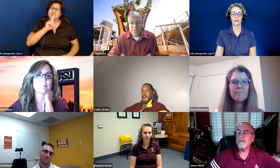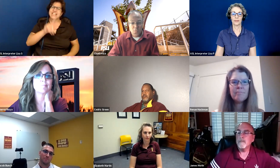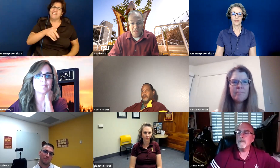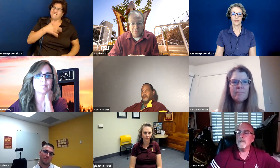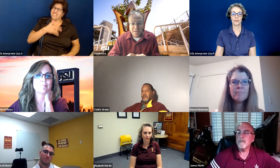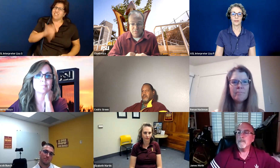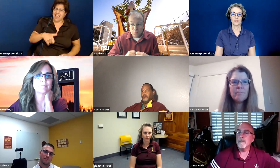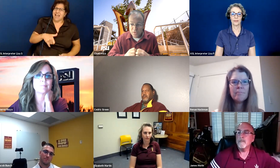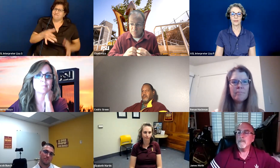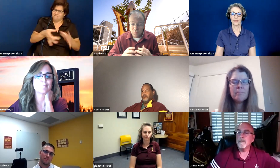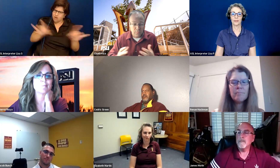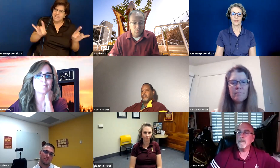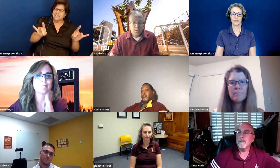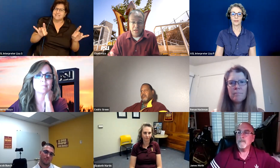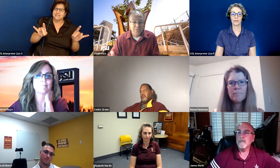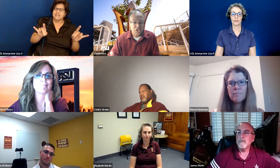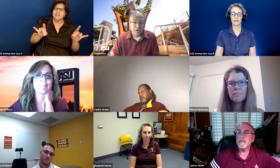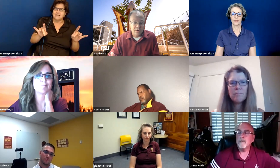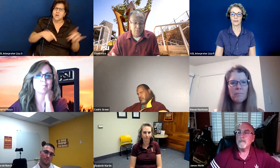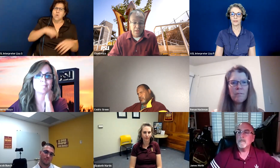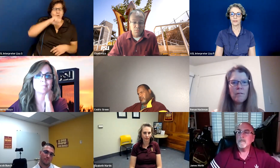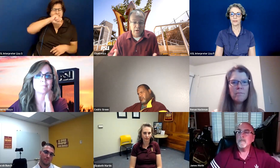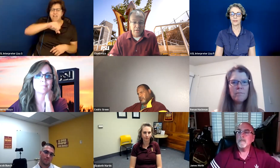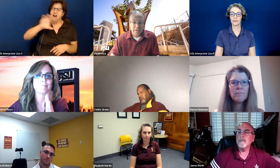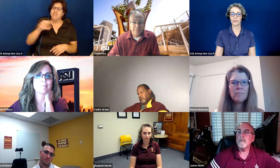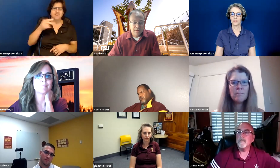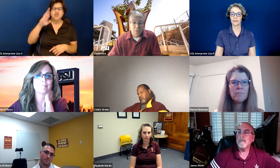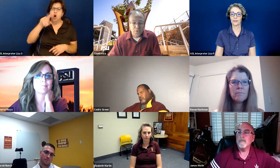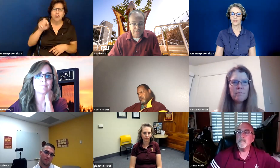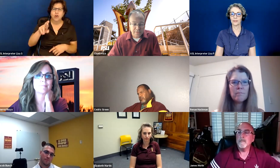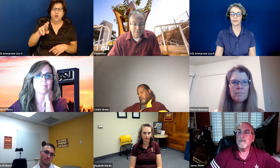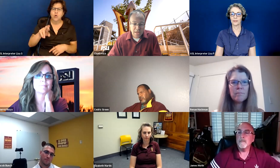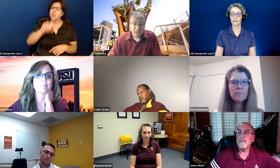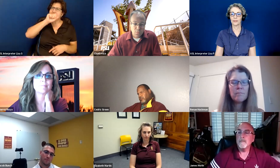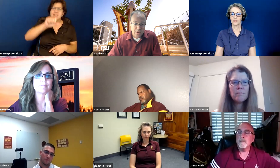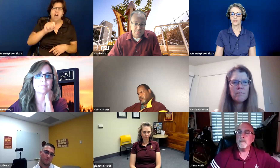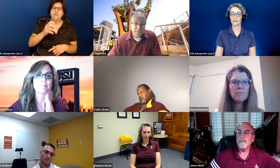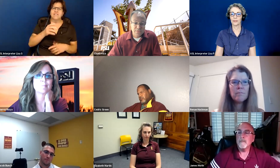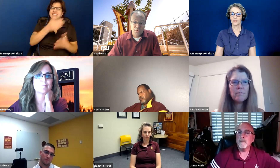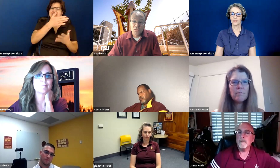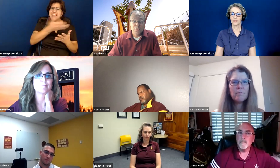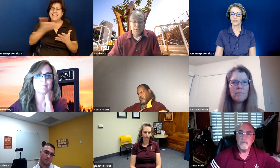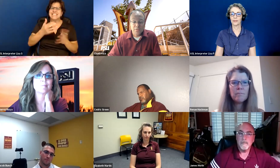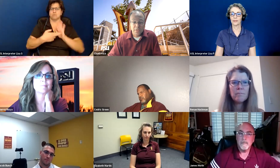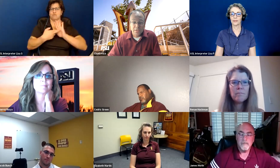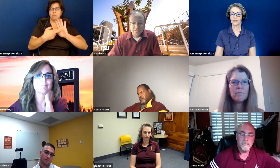in a way that we love the charter. We love what it represents and what it means for students with disabilities